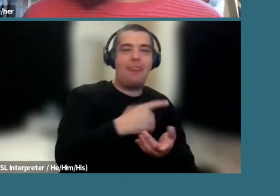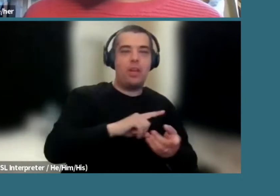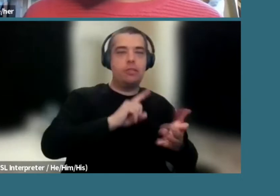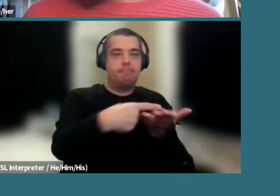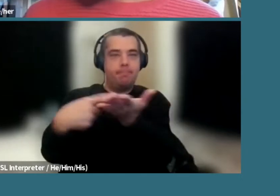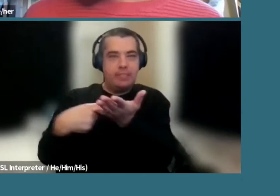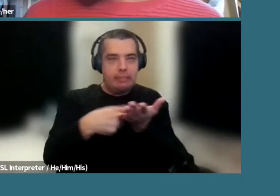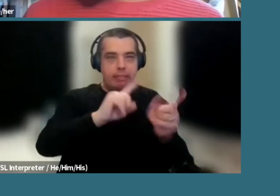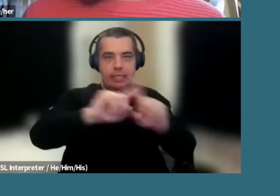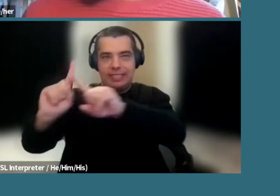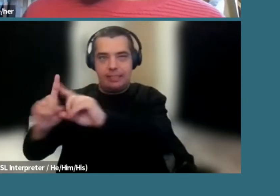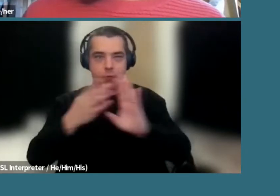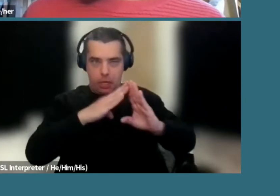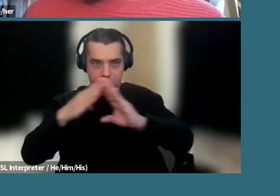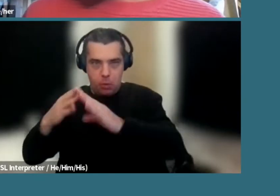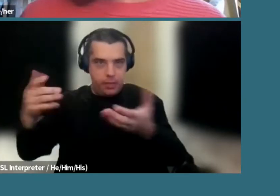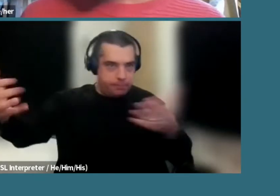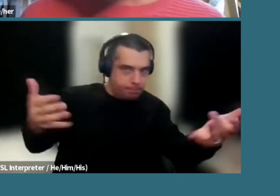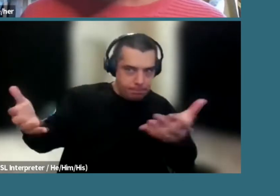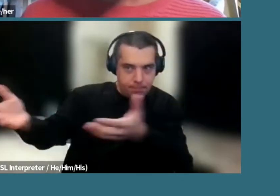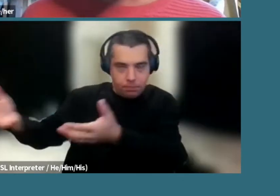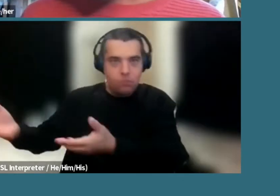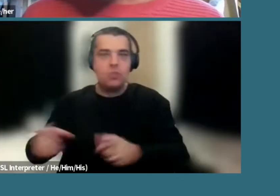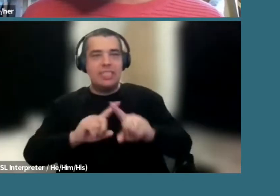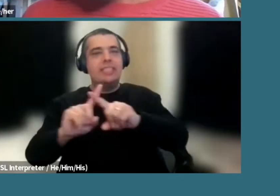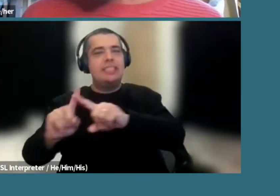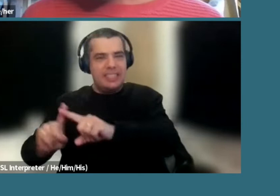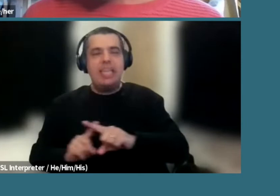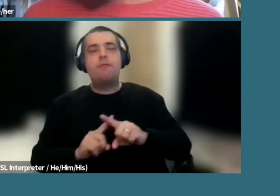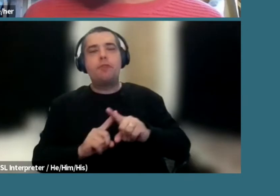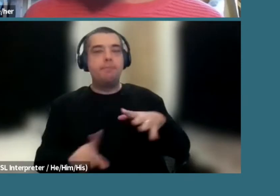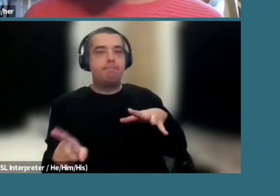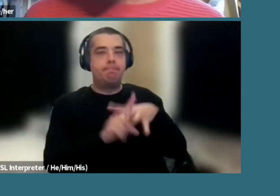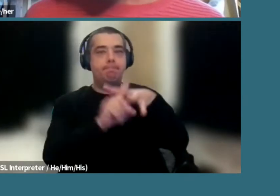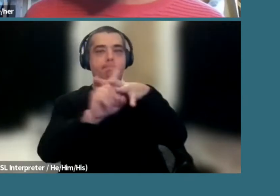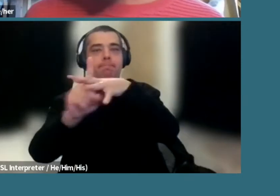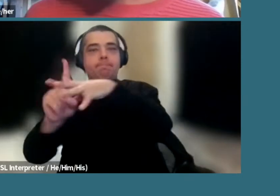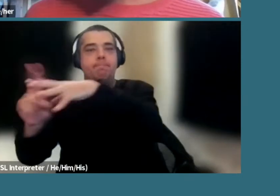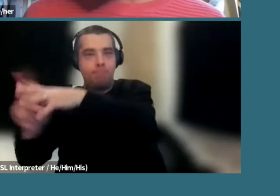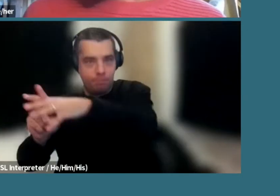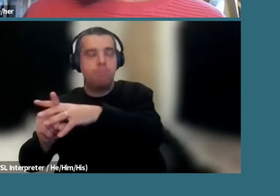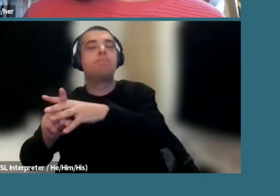been the different things that have come up in image description that I've seen.